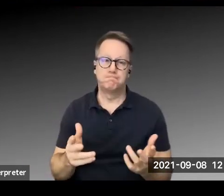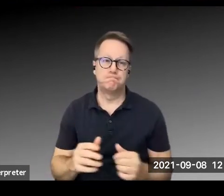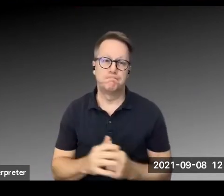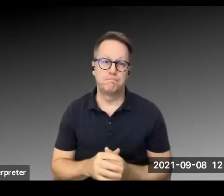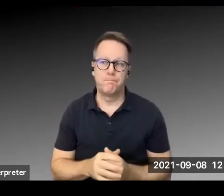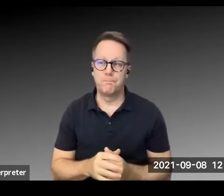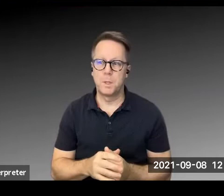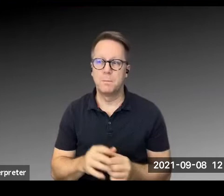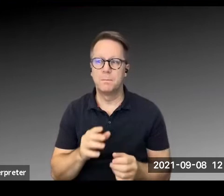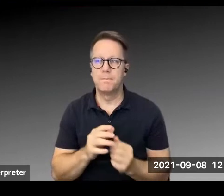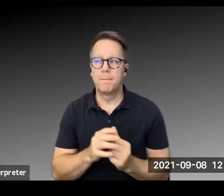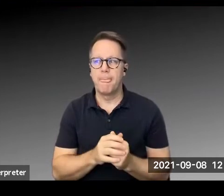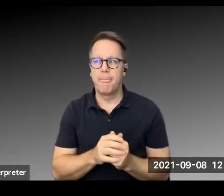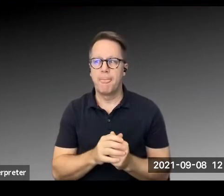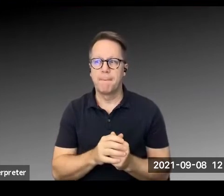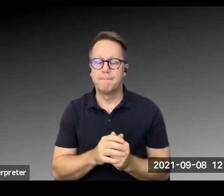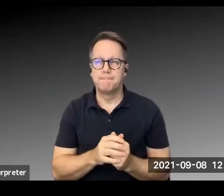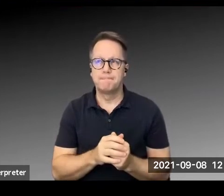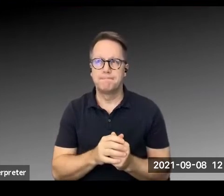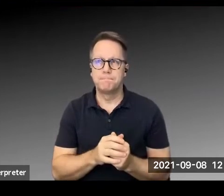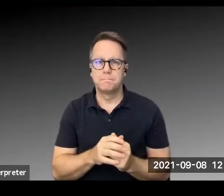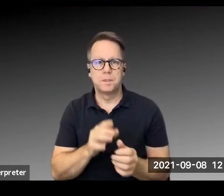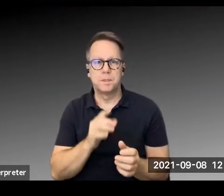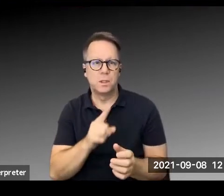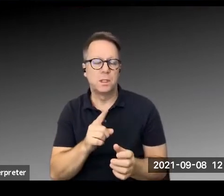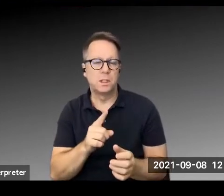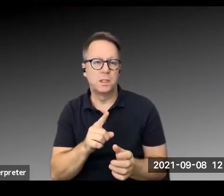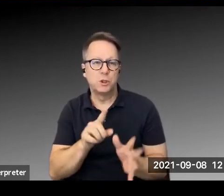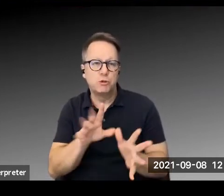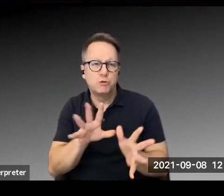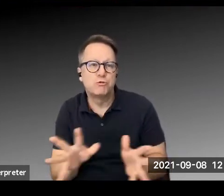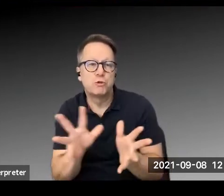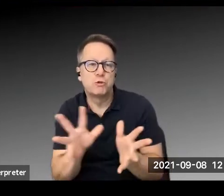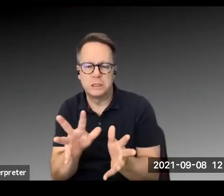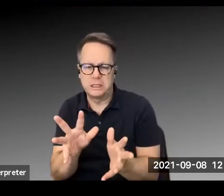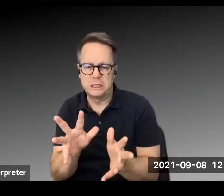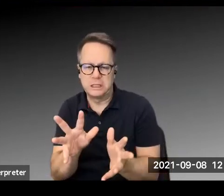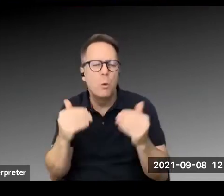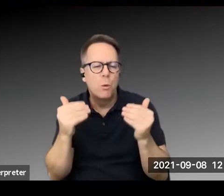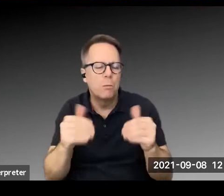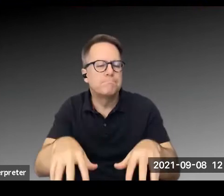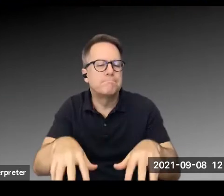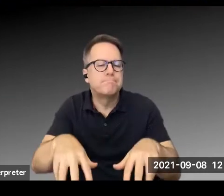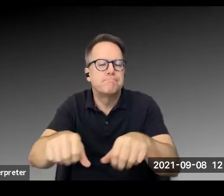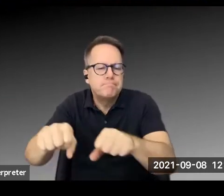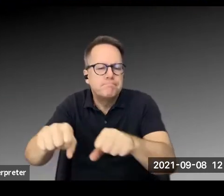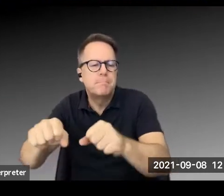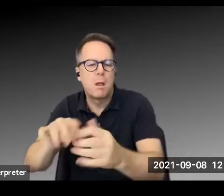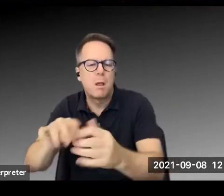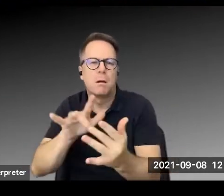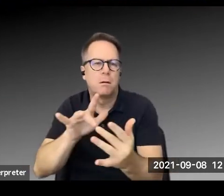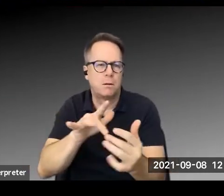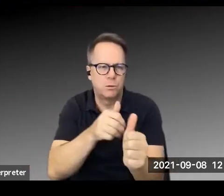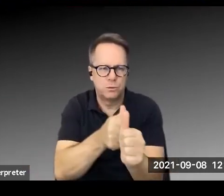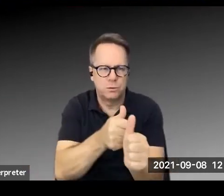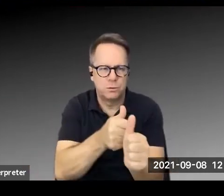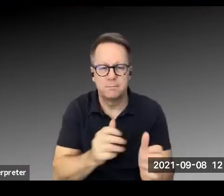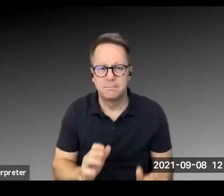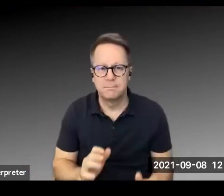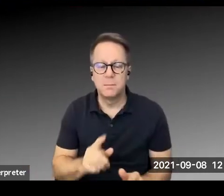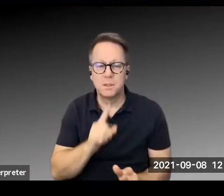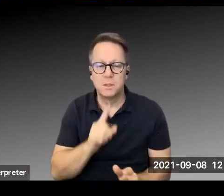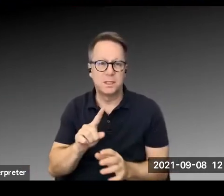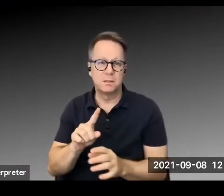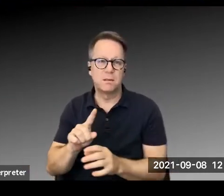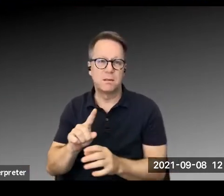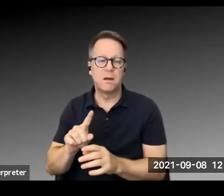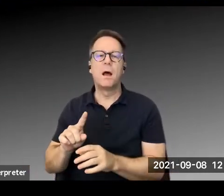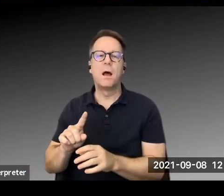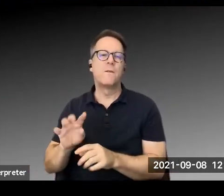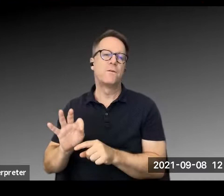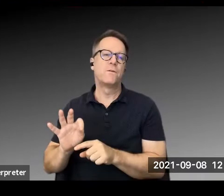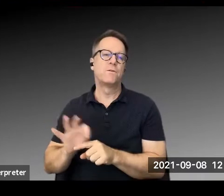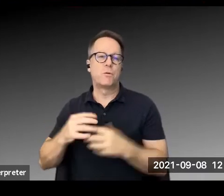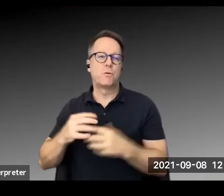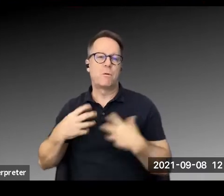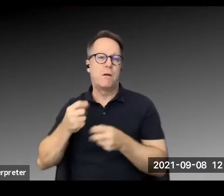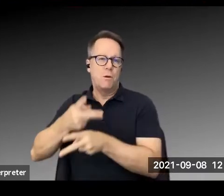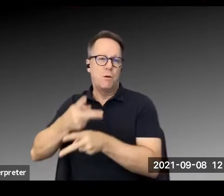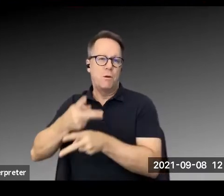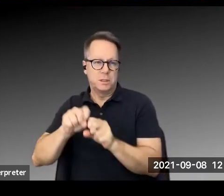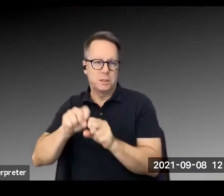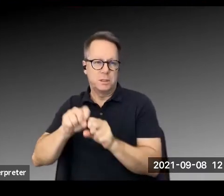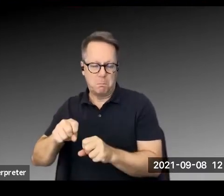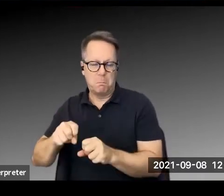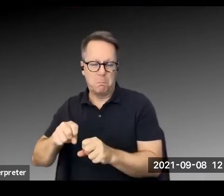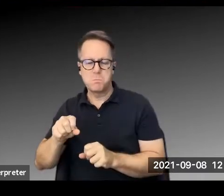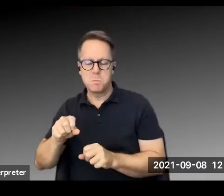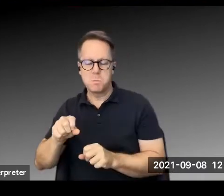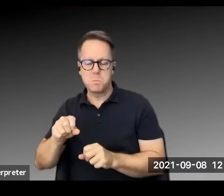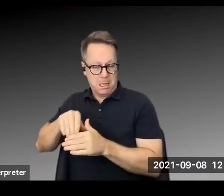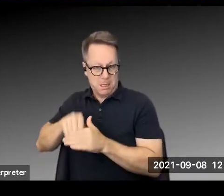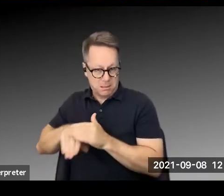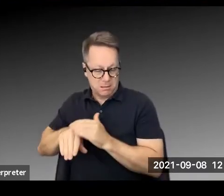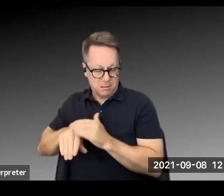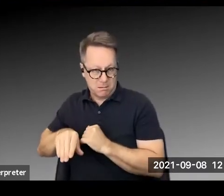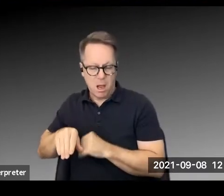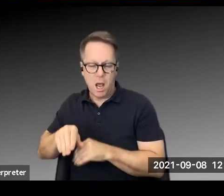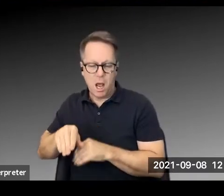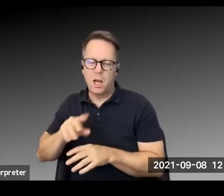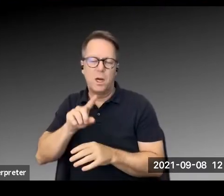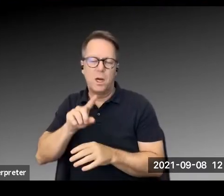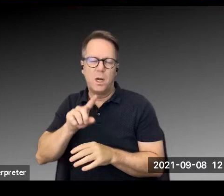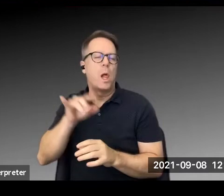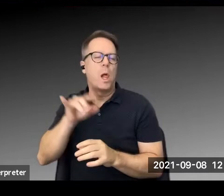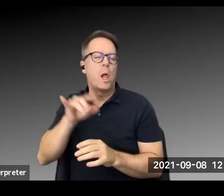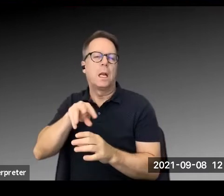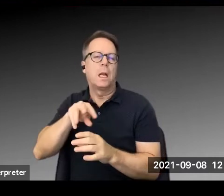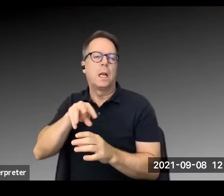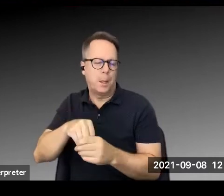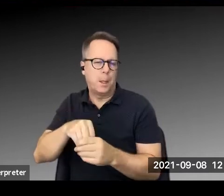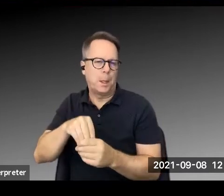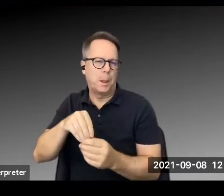the movement to push for adoption of these digital contact contact tracing apps, but there was a functional health care system in the background and everybody could access it was just part of the design, that the designers of the exposure notification